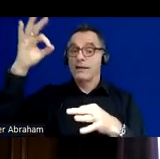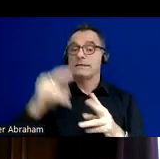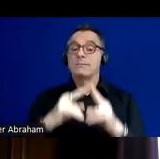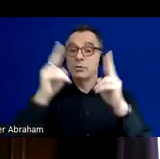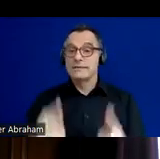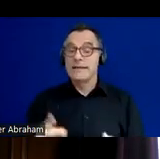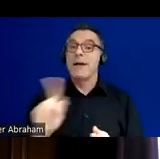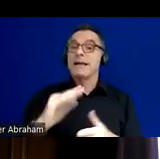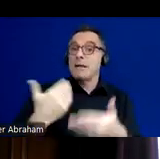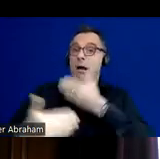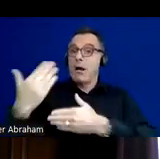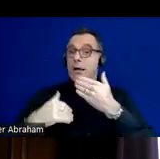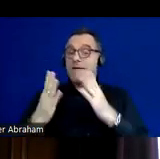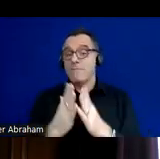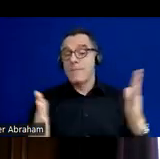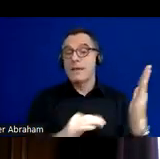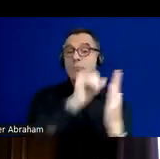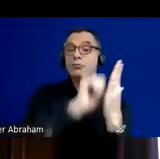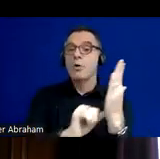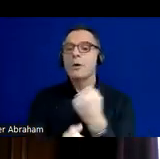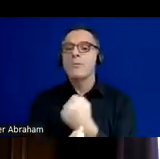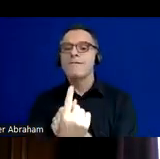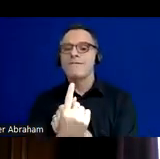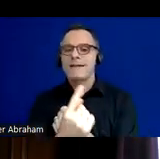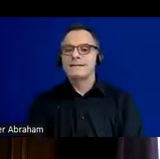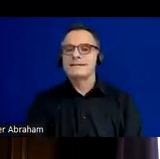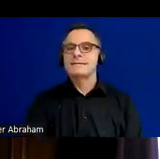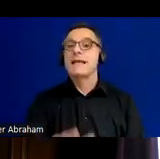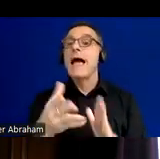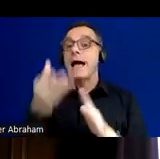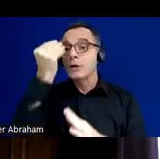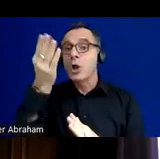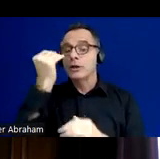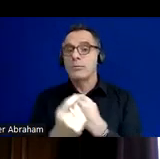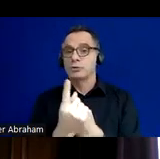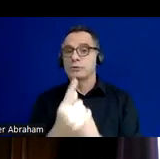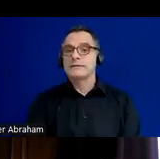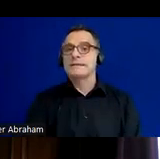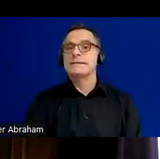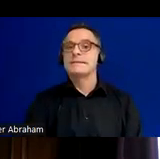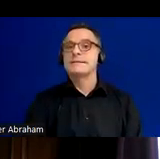with a huge programme of events and learning opportunities. So, I'd like to